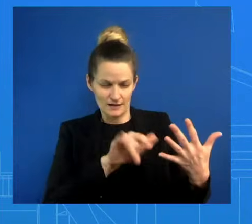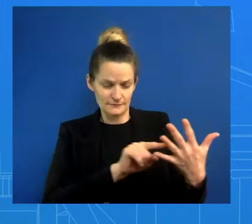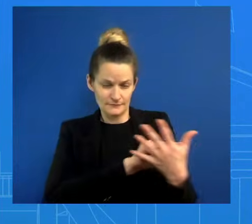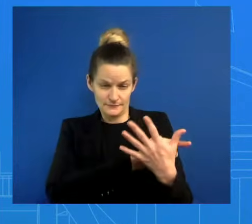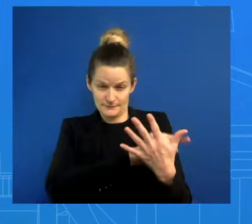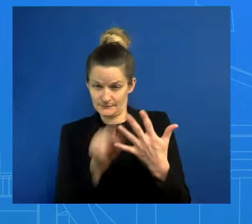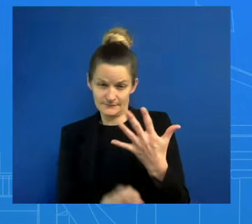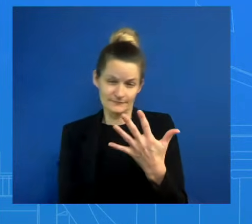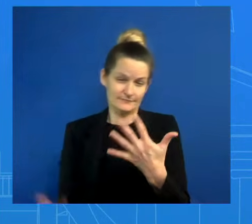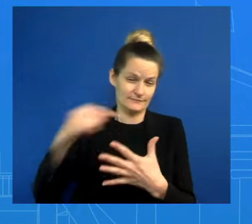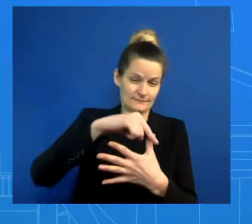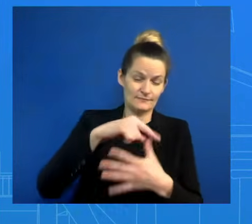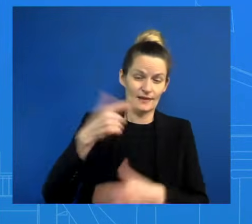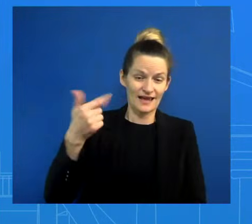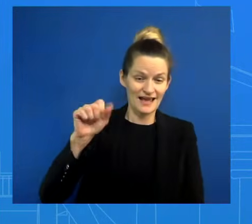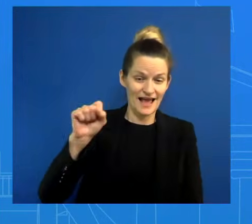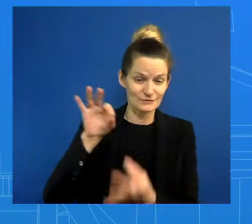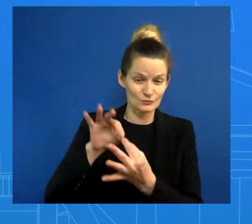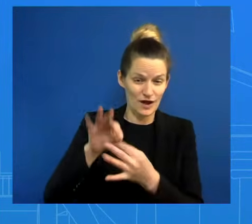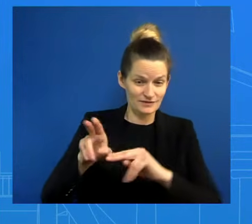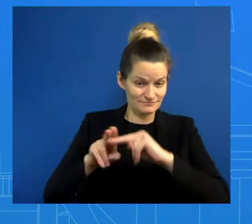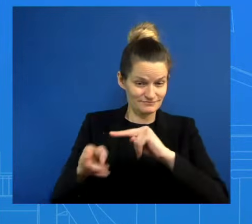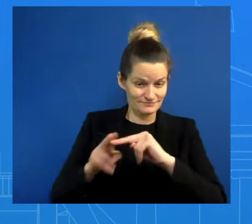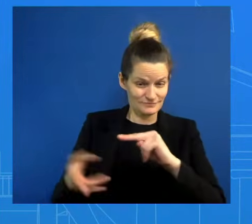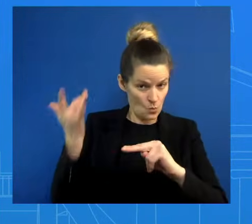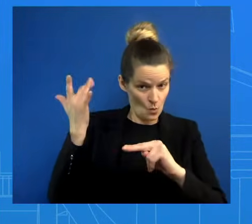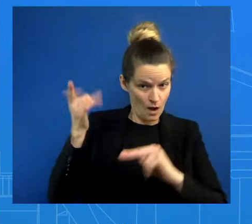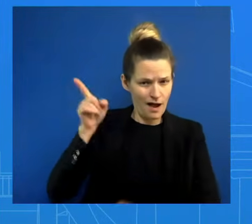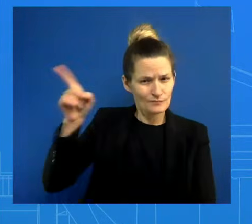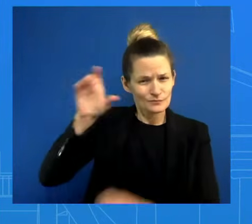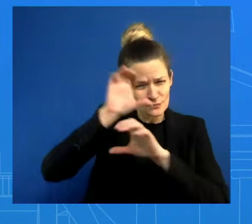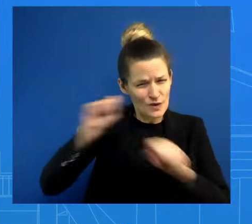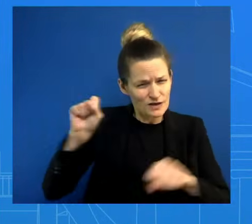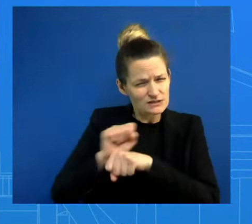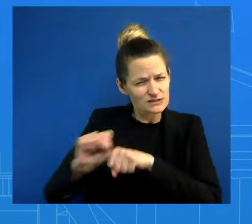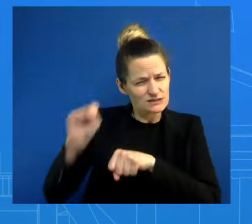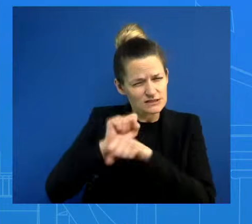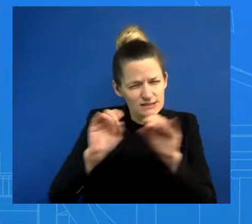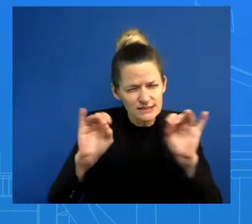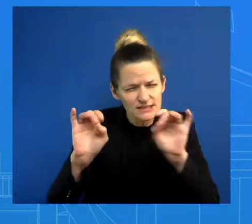It's because he took historic action to tap into the Strategic Petroleum Reserve.